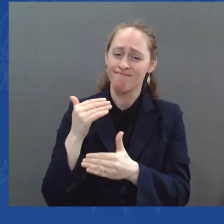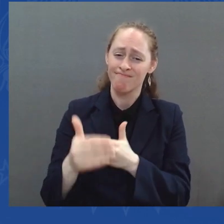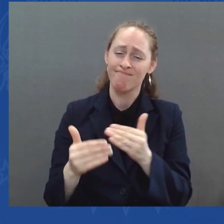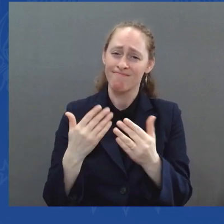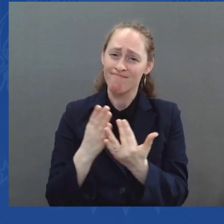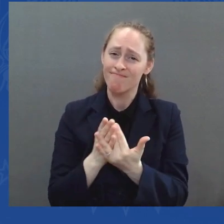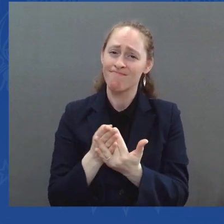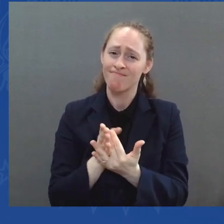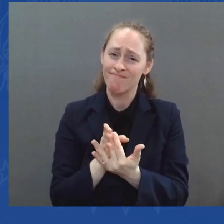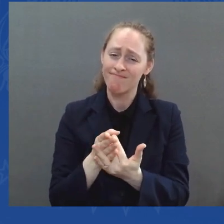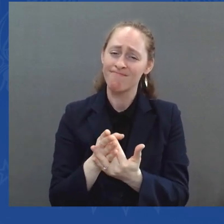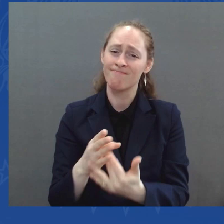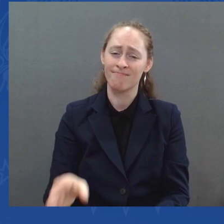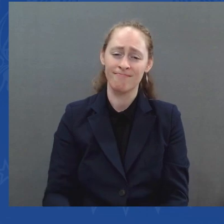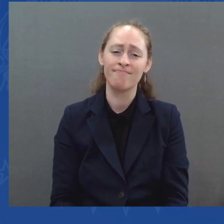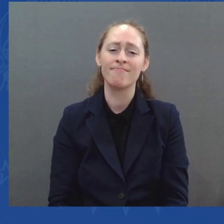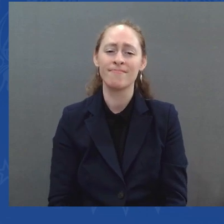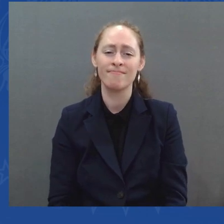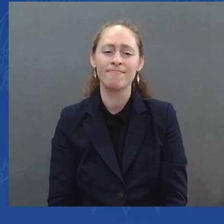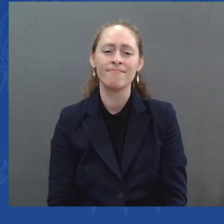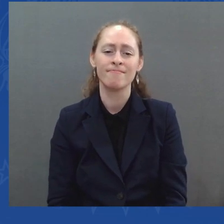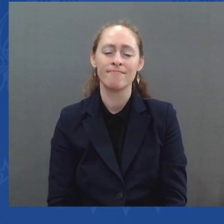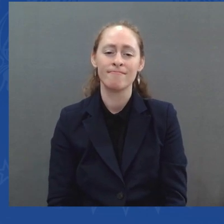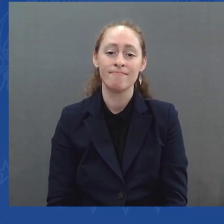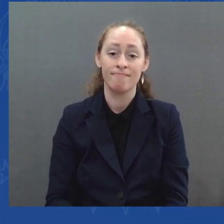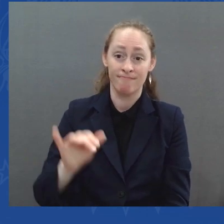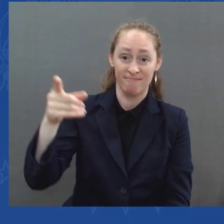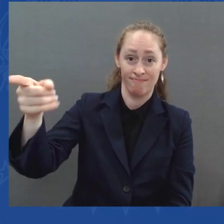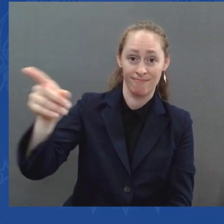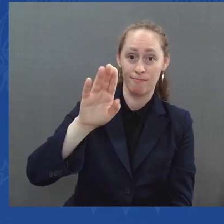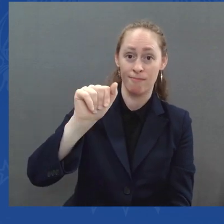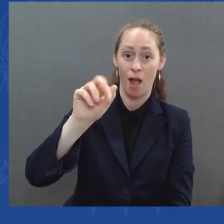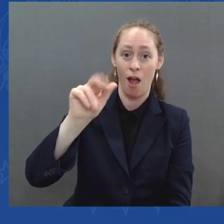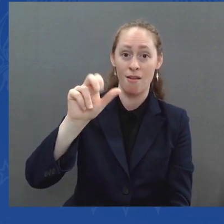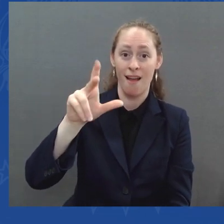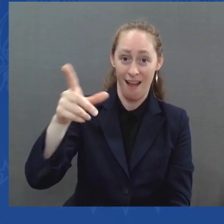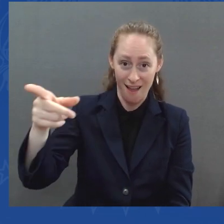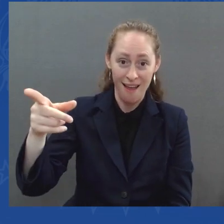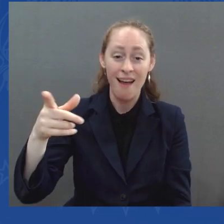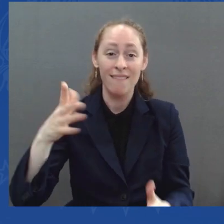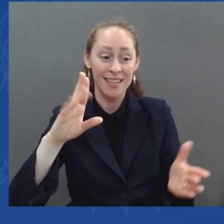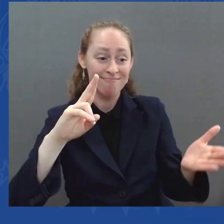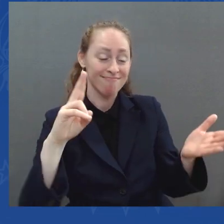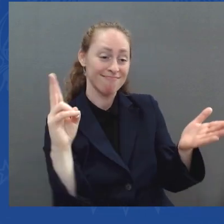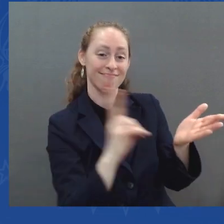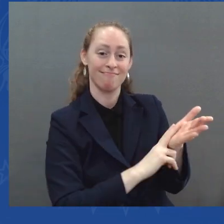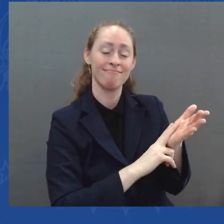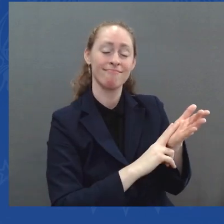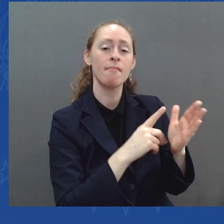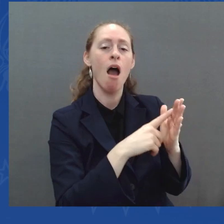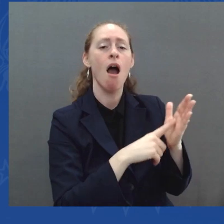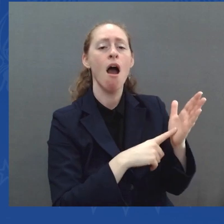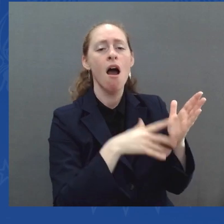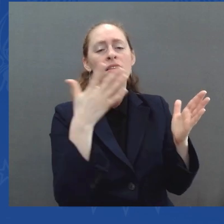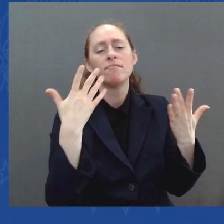it became the most consequential piece of health insurance, the most consequential piece of legislation, in my view,